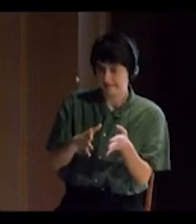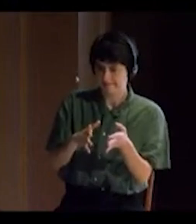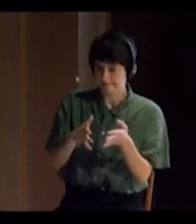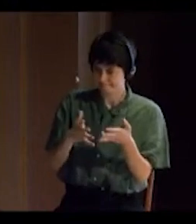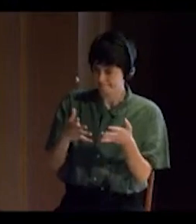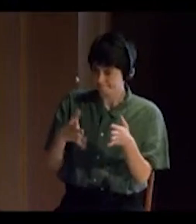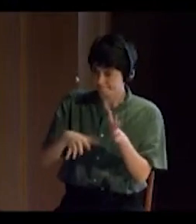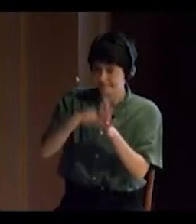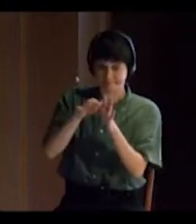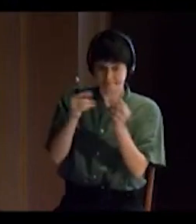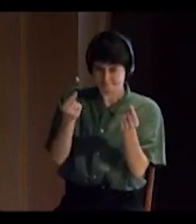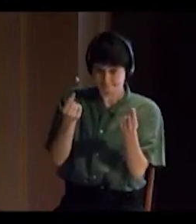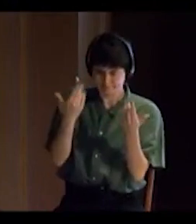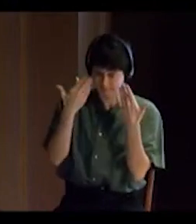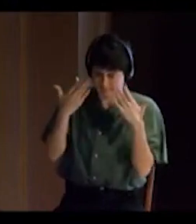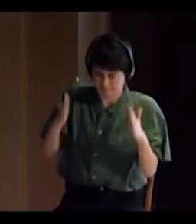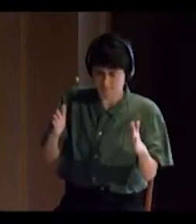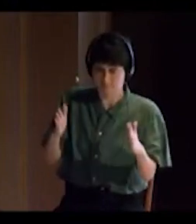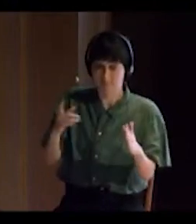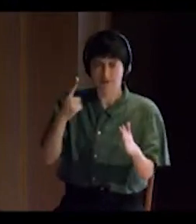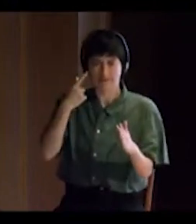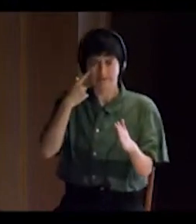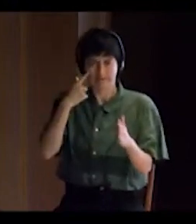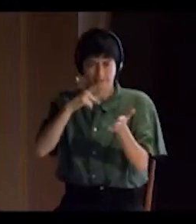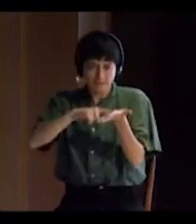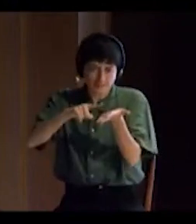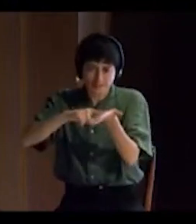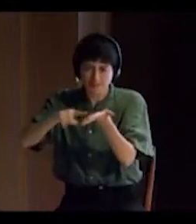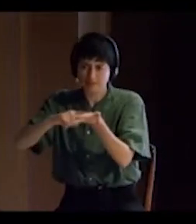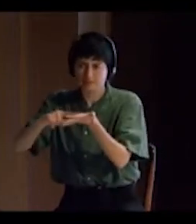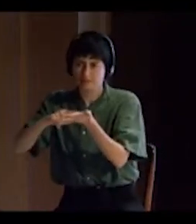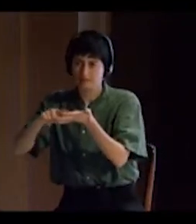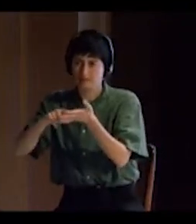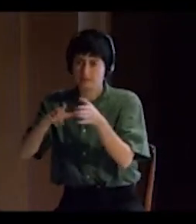like population structure and that sort of thing. And I presume probably,